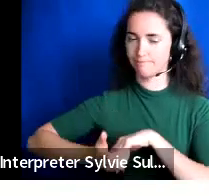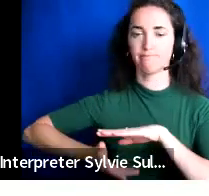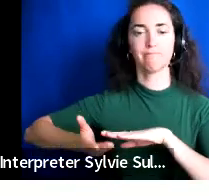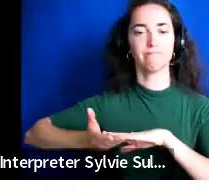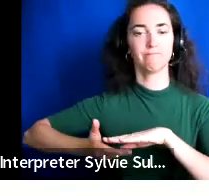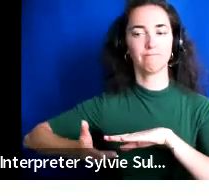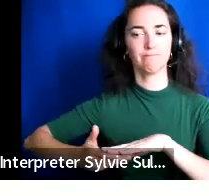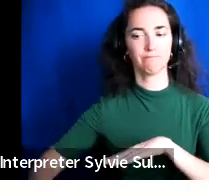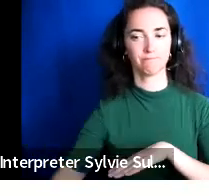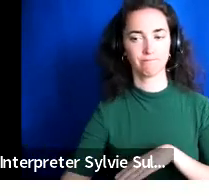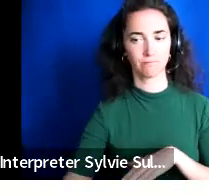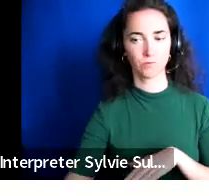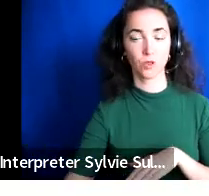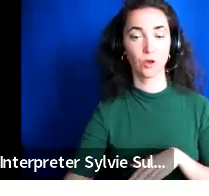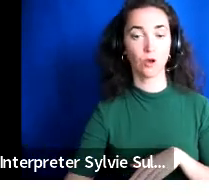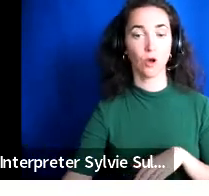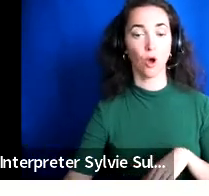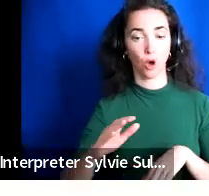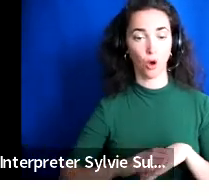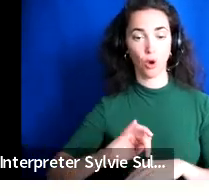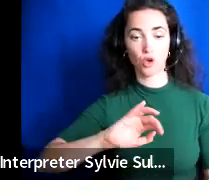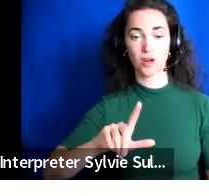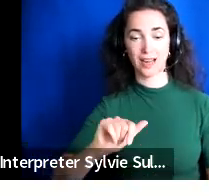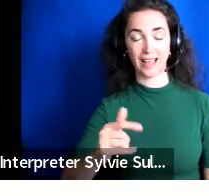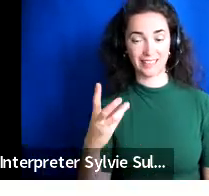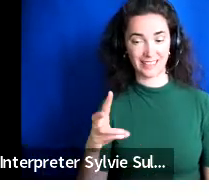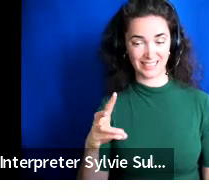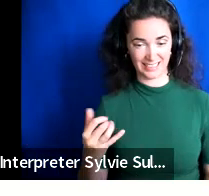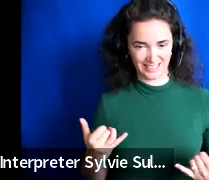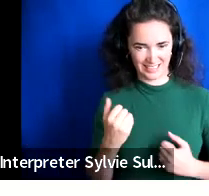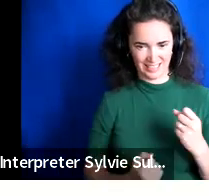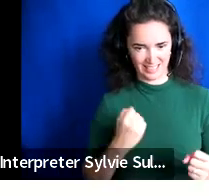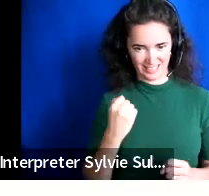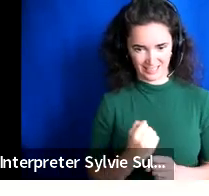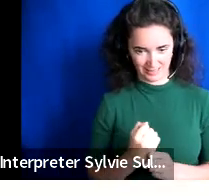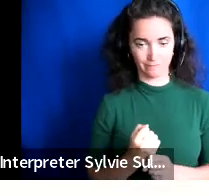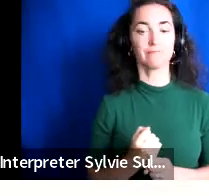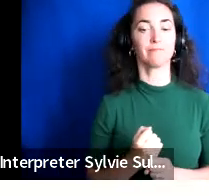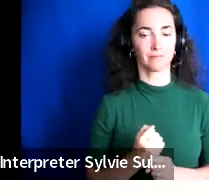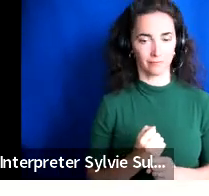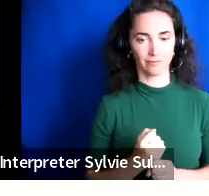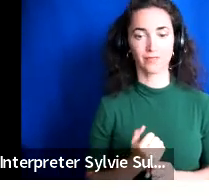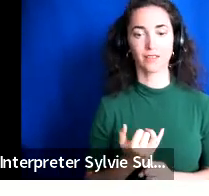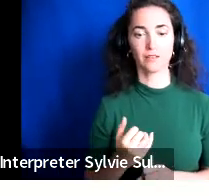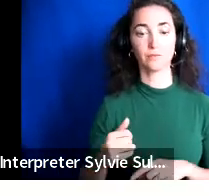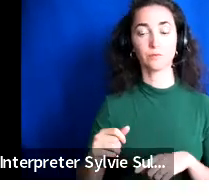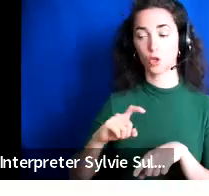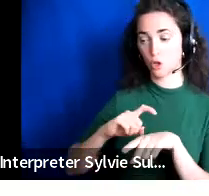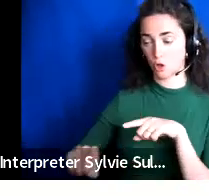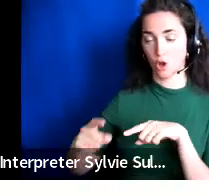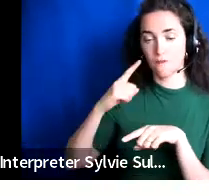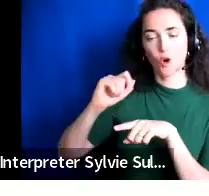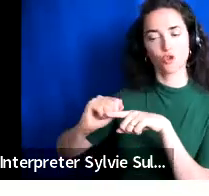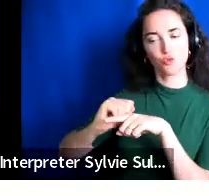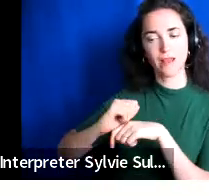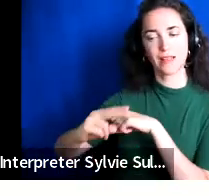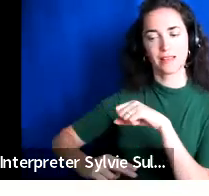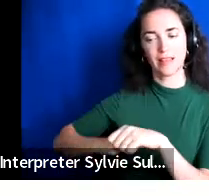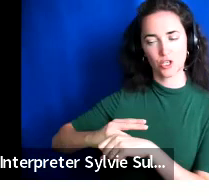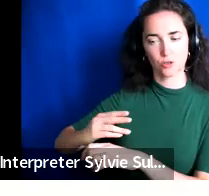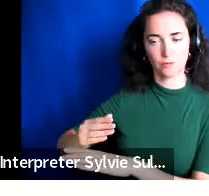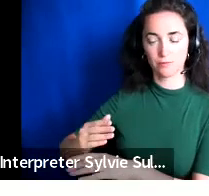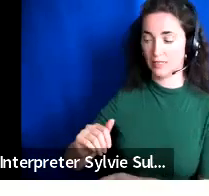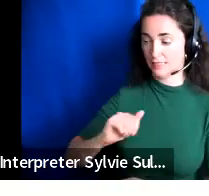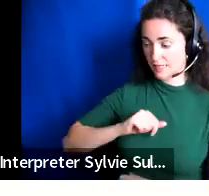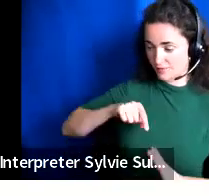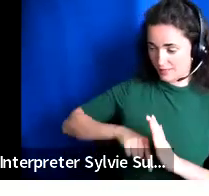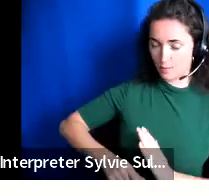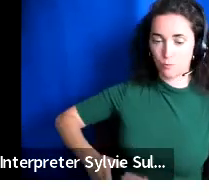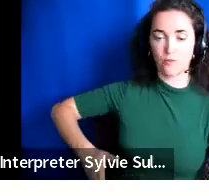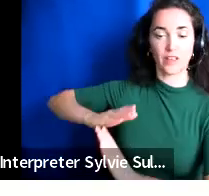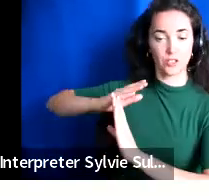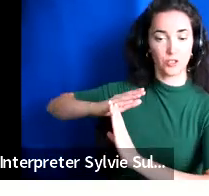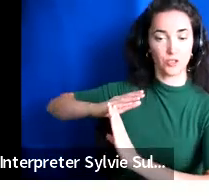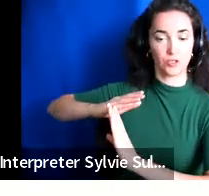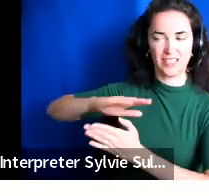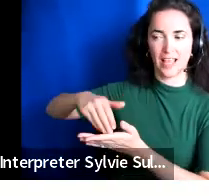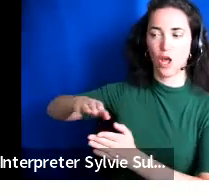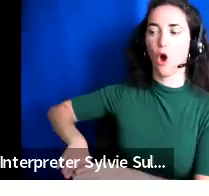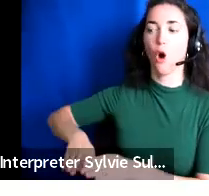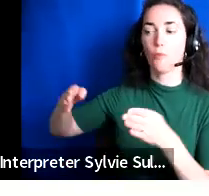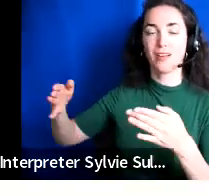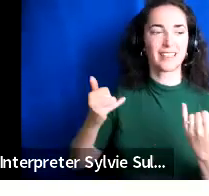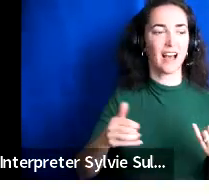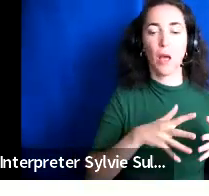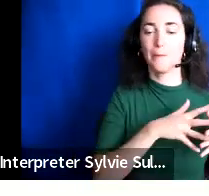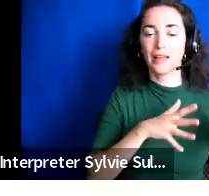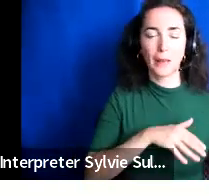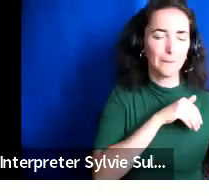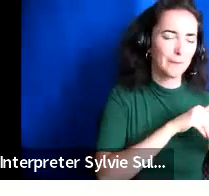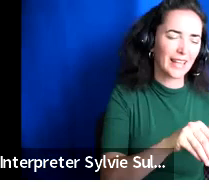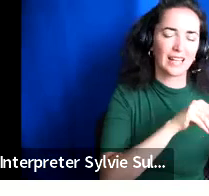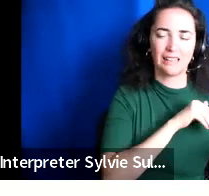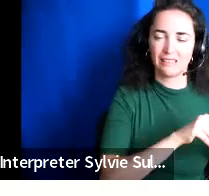So I was on July sixteenth of this year, a direct 3 digit line to train national prevention, suicide, prevention, lifeline counselors open the door for millions of Americans for millions for the millions of people in